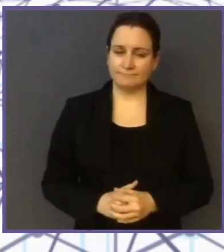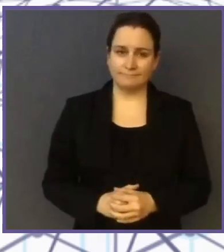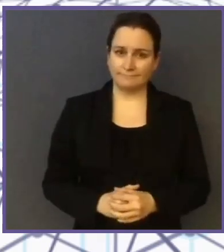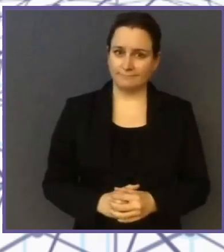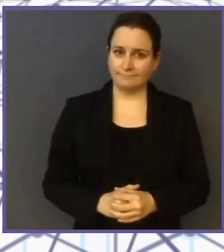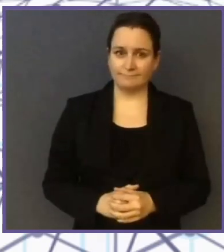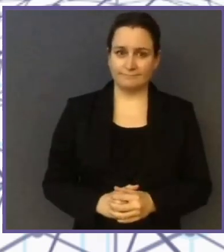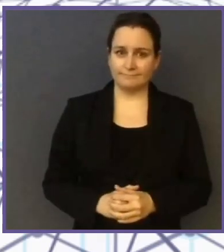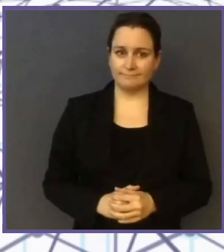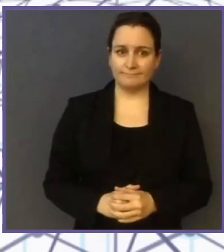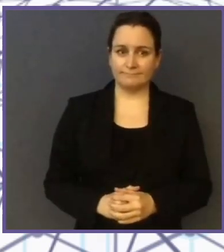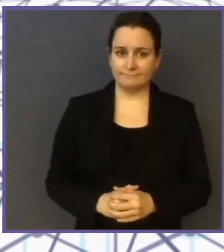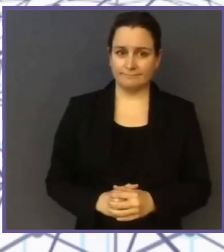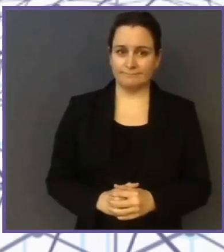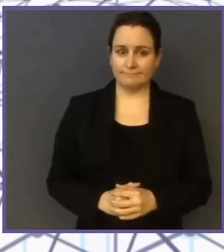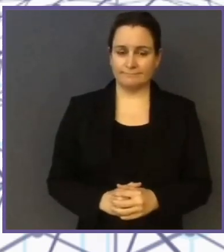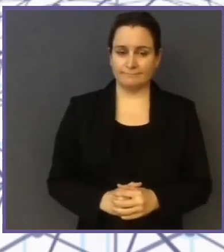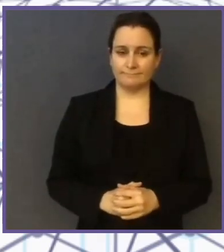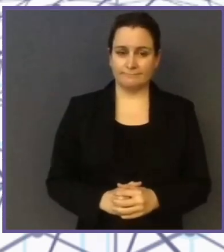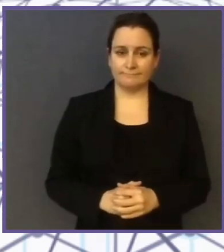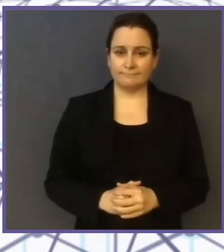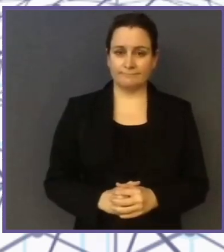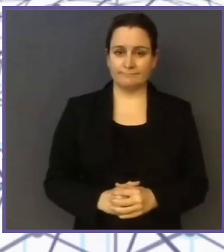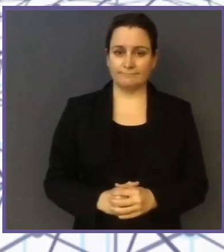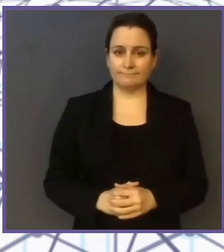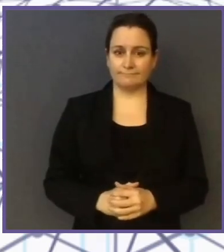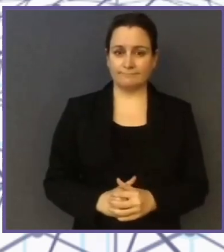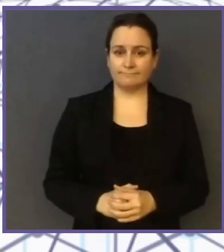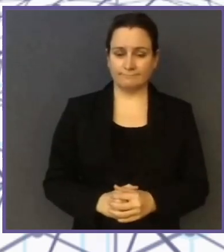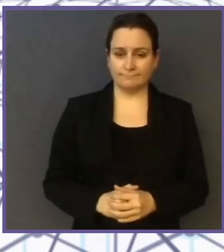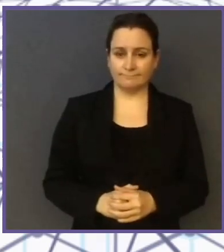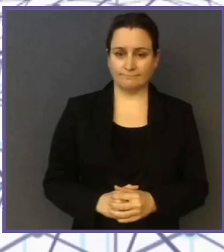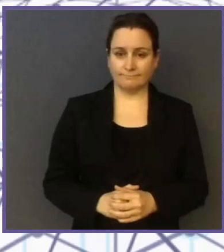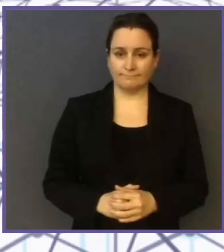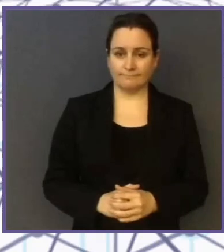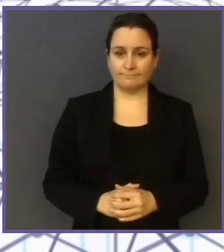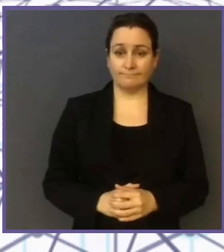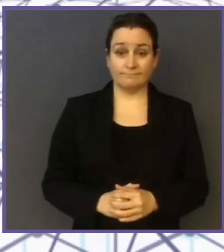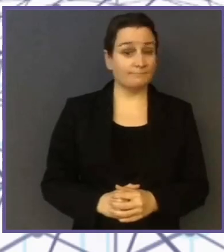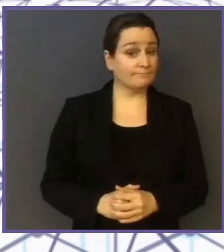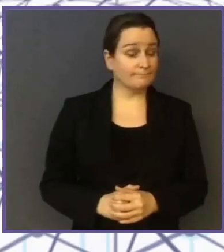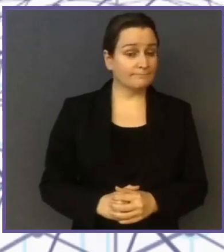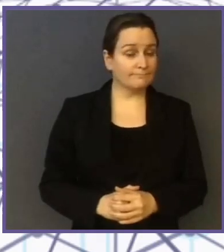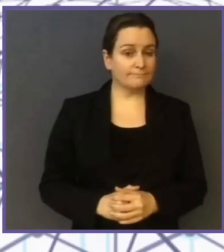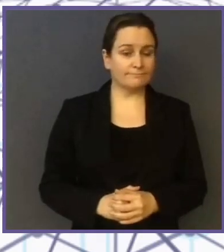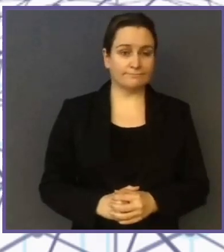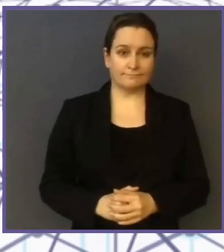Recently, a global report on assistive technology has also made the ten important recommendations.